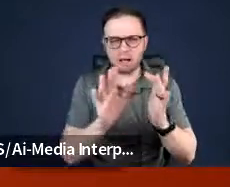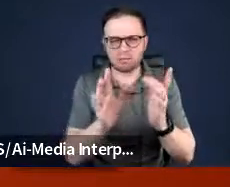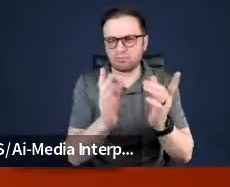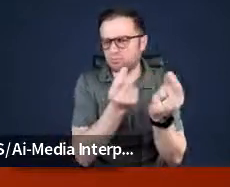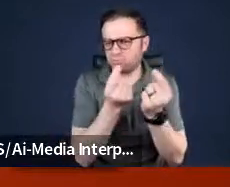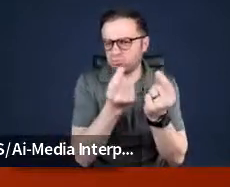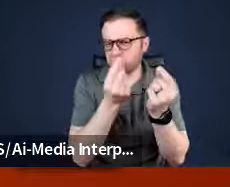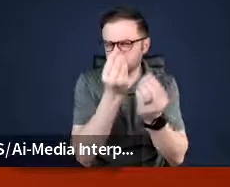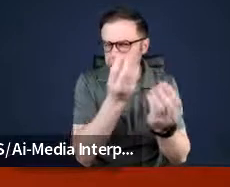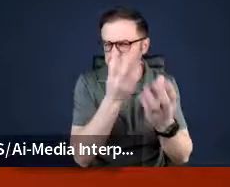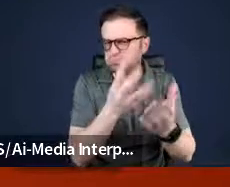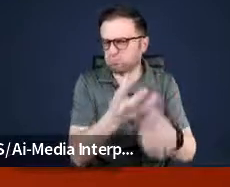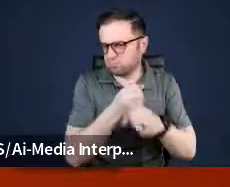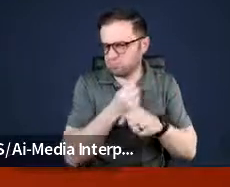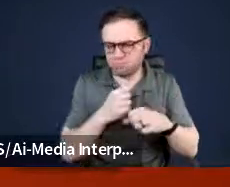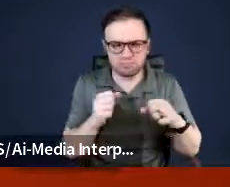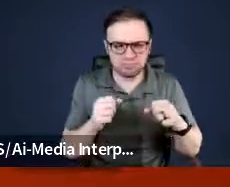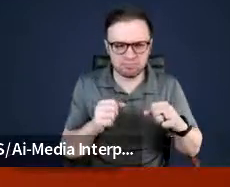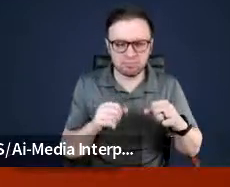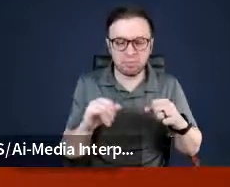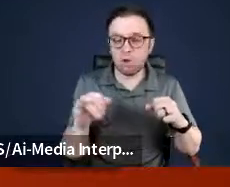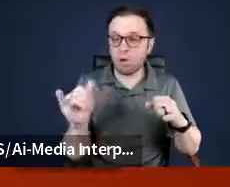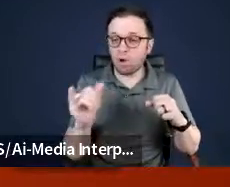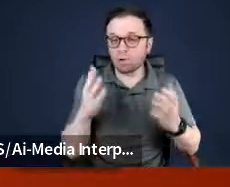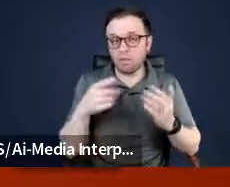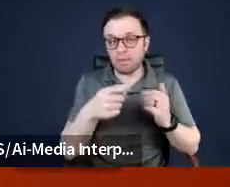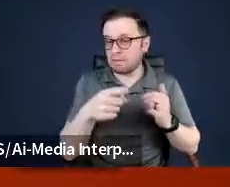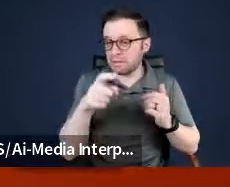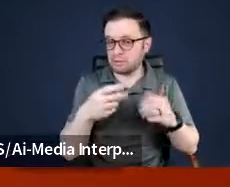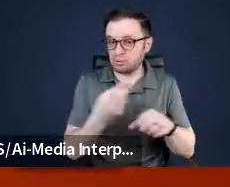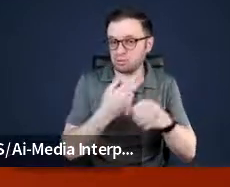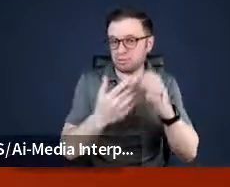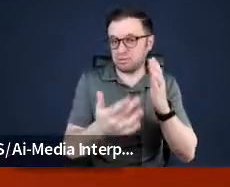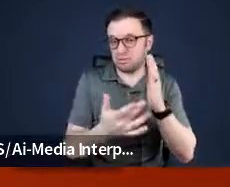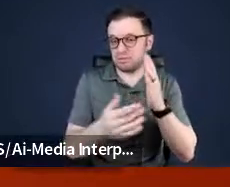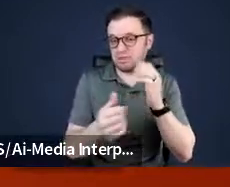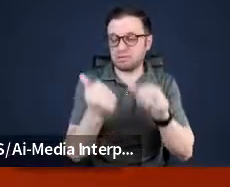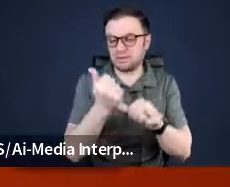is preventing an end-user interacting with digital technology